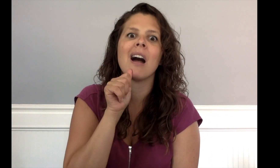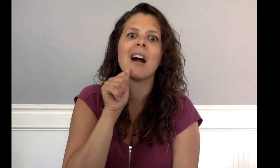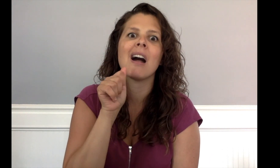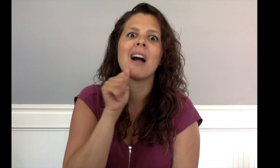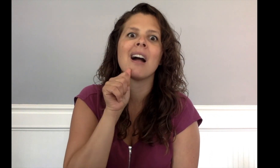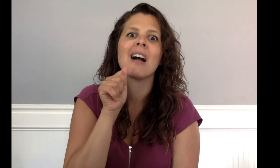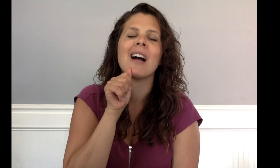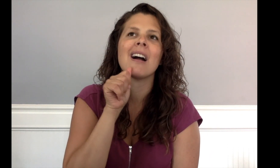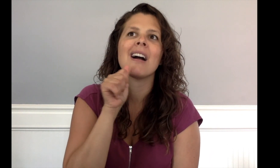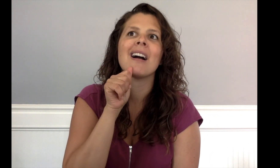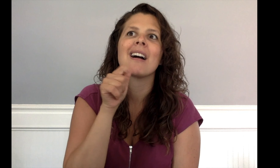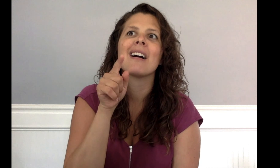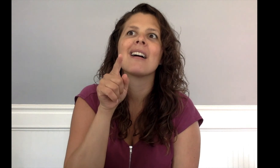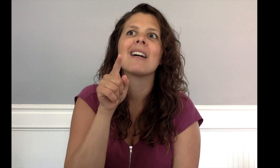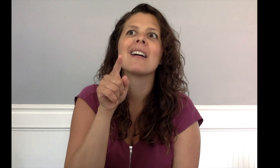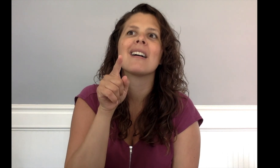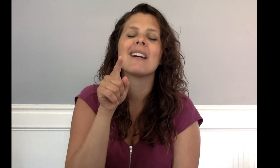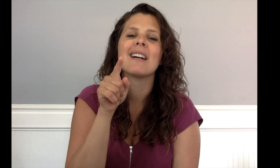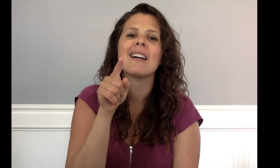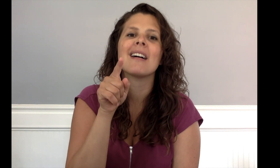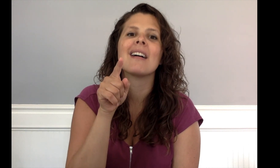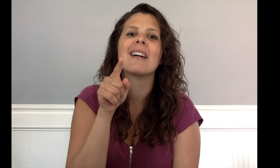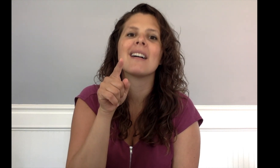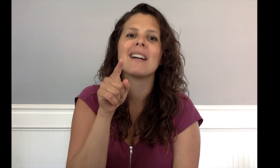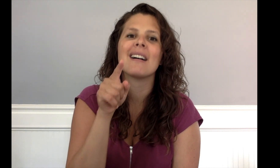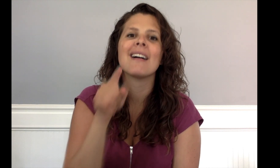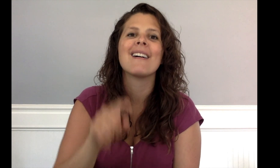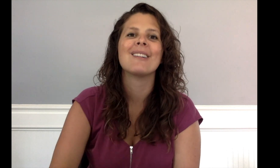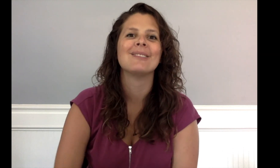Aggie.